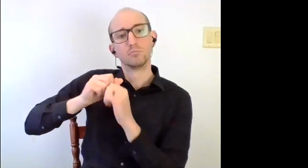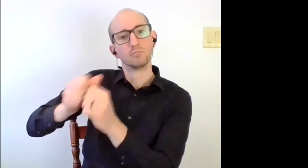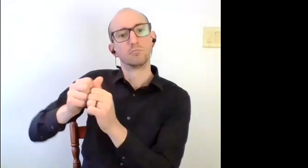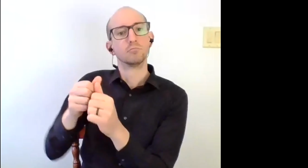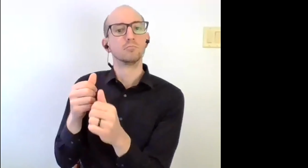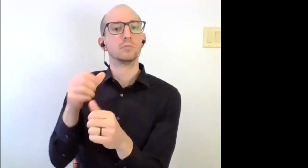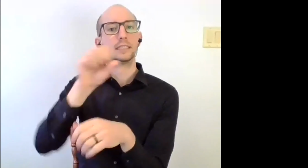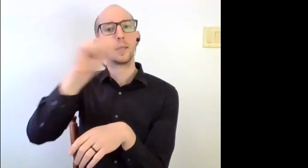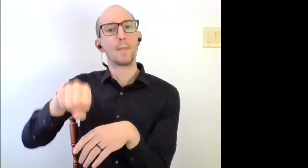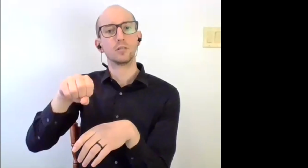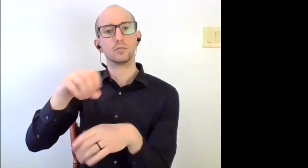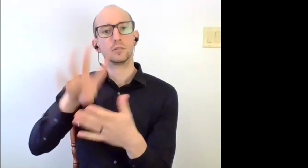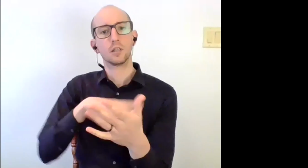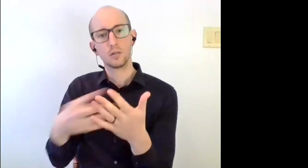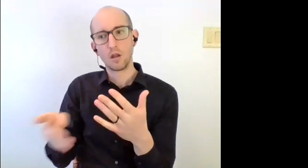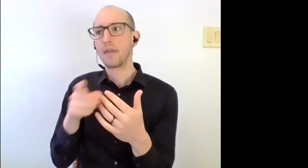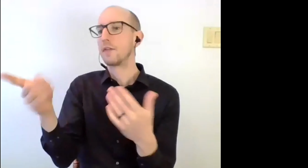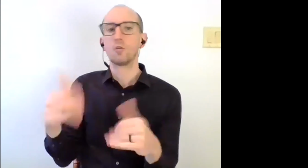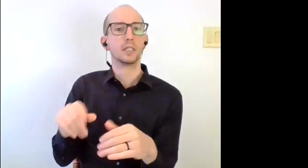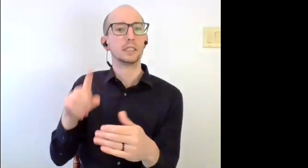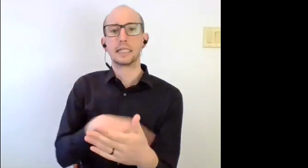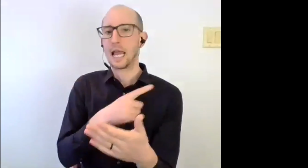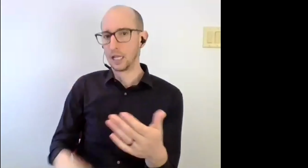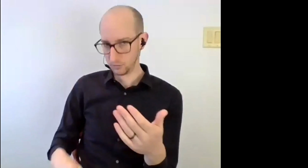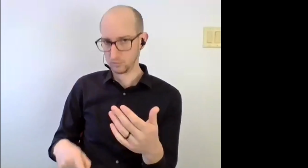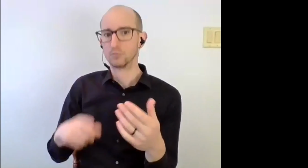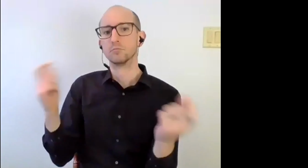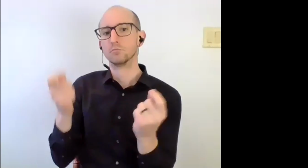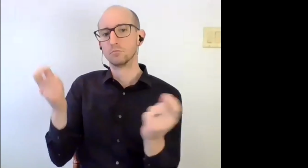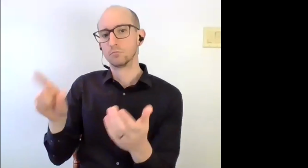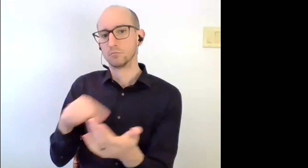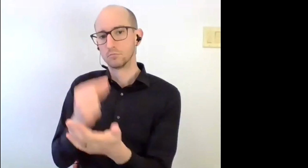know, semester schools around the state, including WSU,